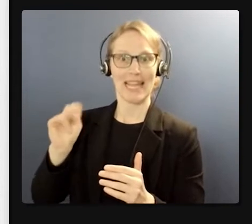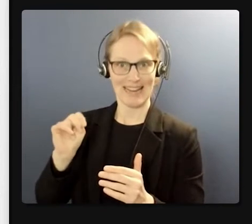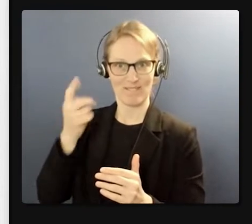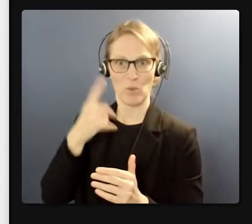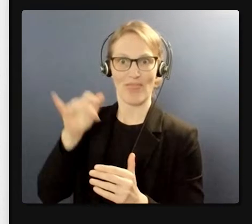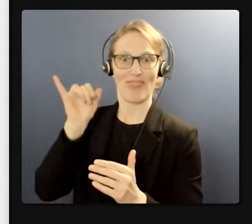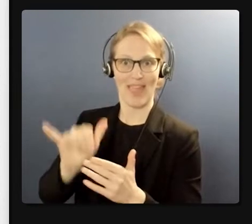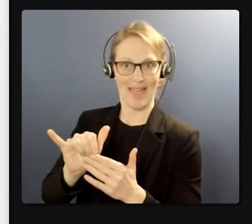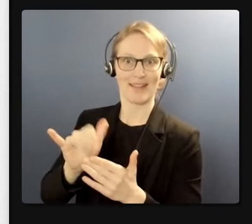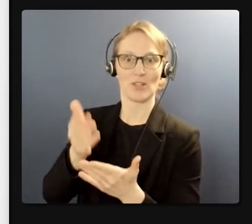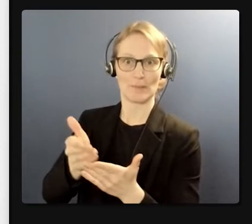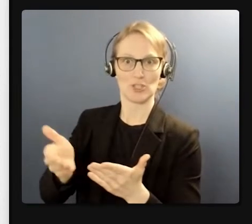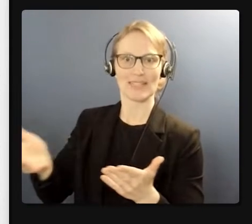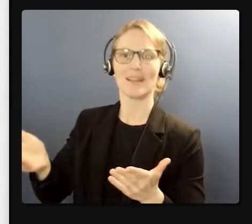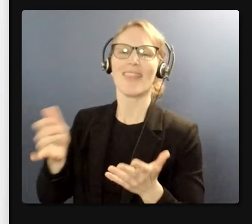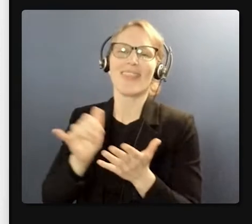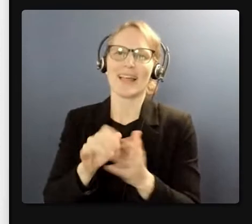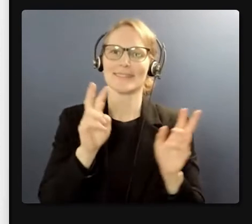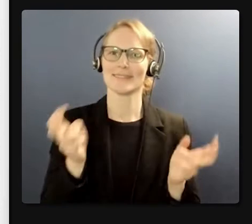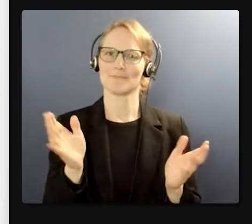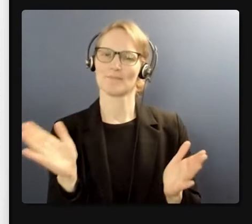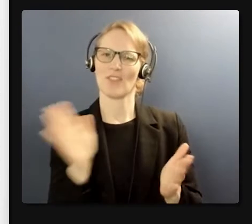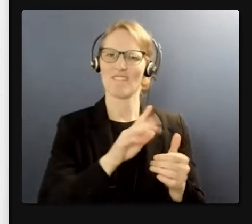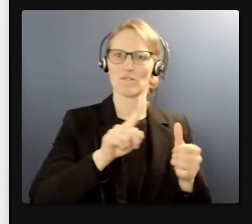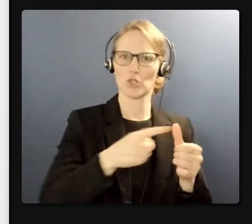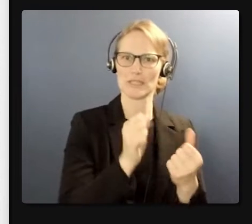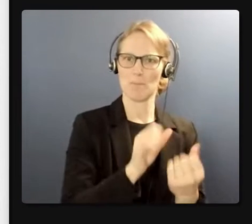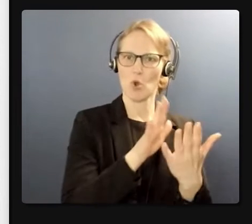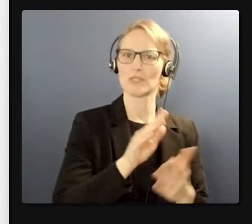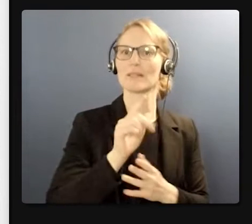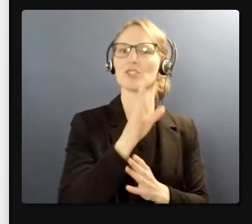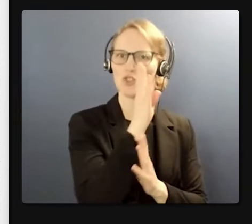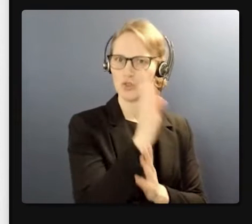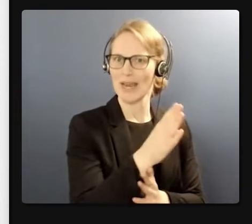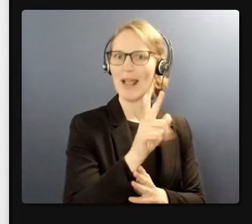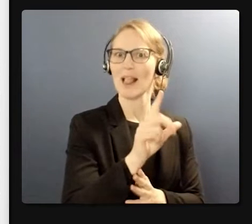Let's now dig a little bit deeper into the customizable LOD chain.